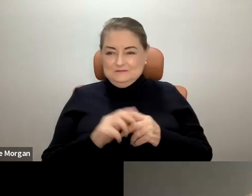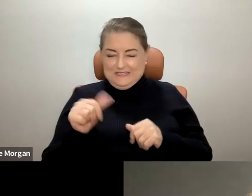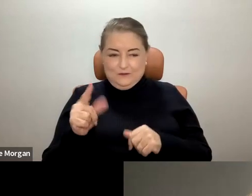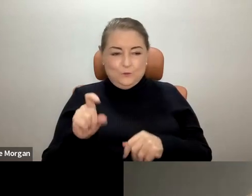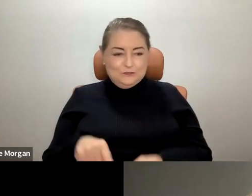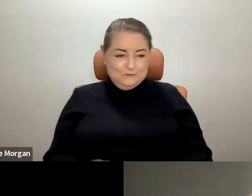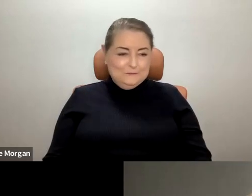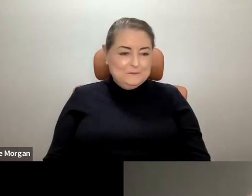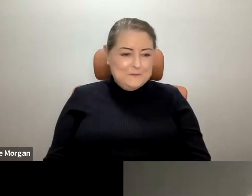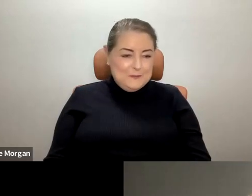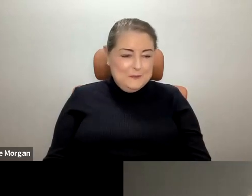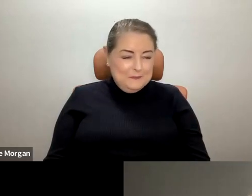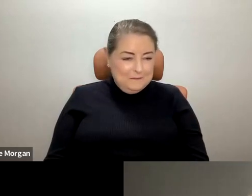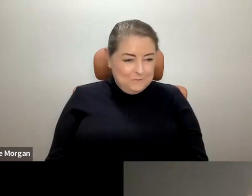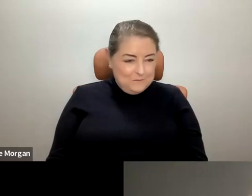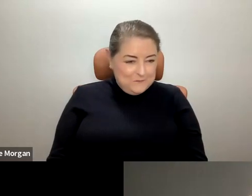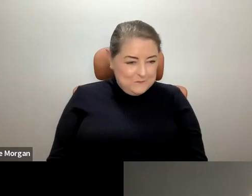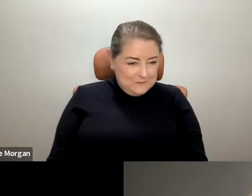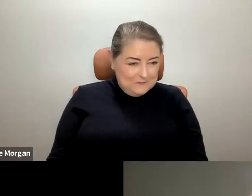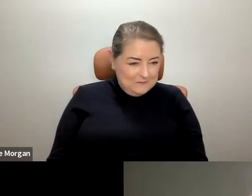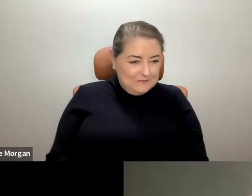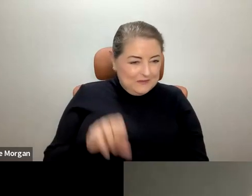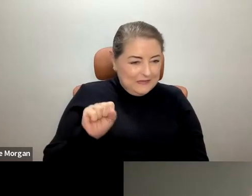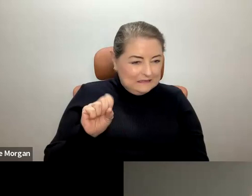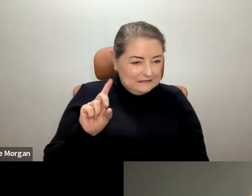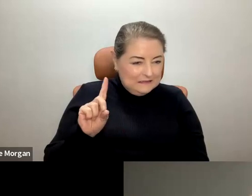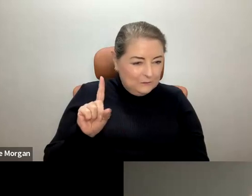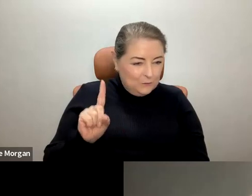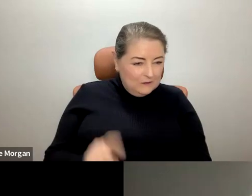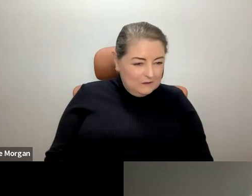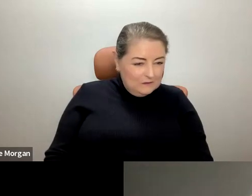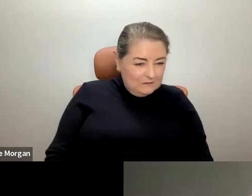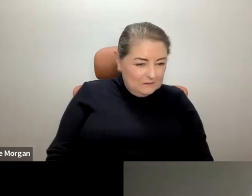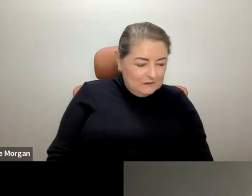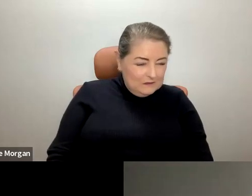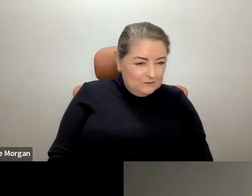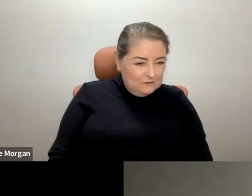have a question from SD1. Let's see. How do you,